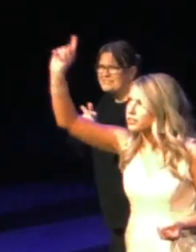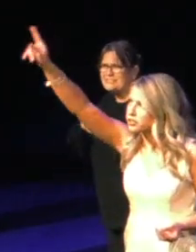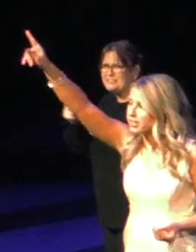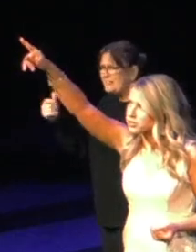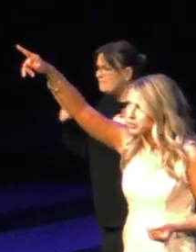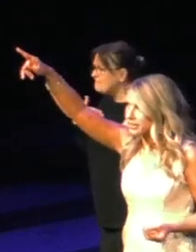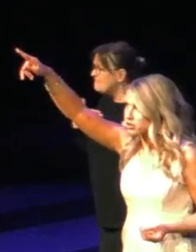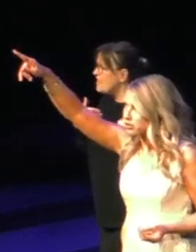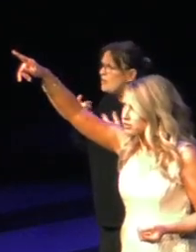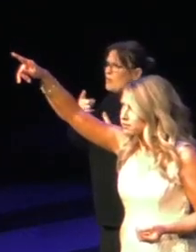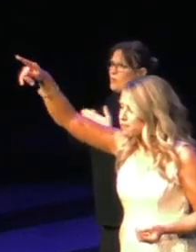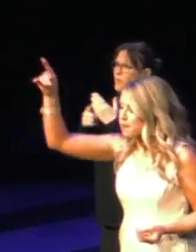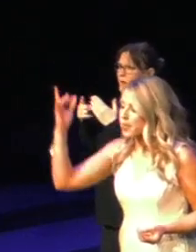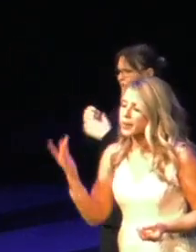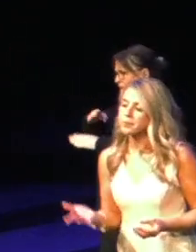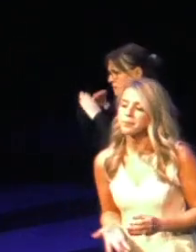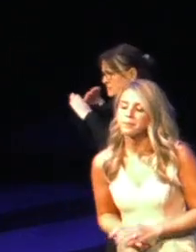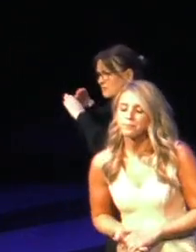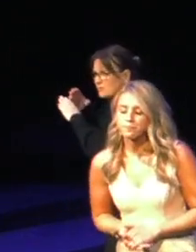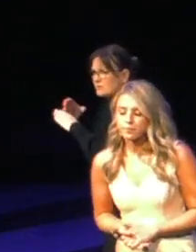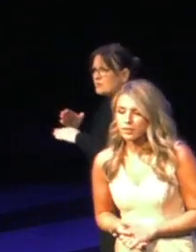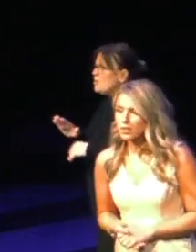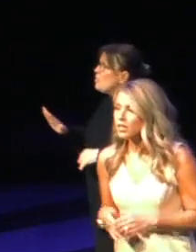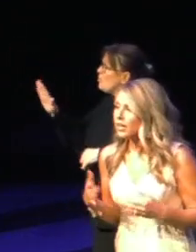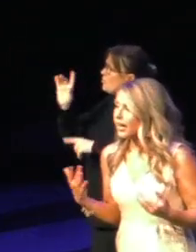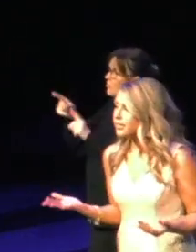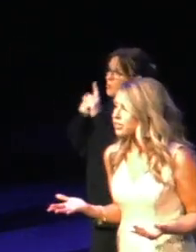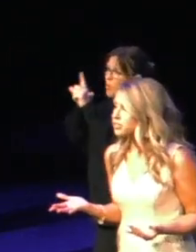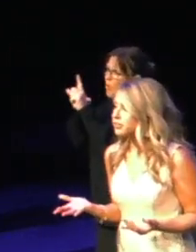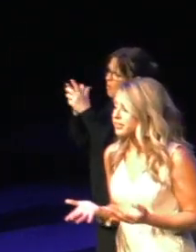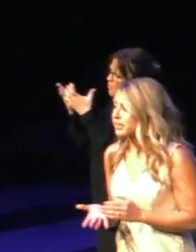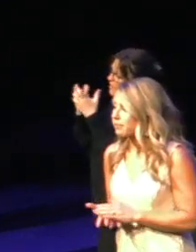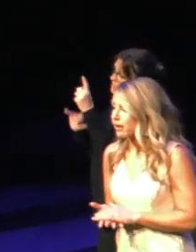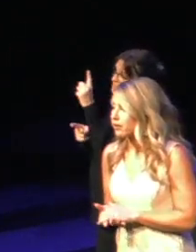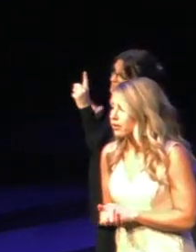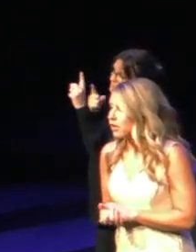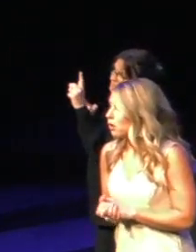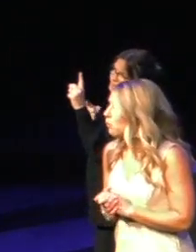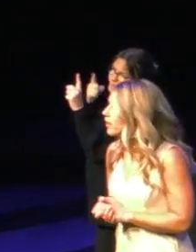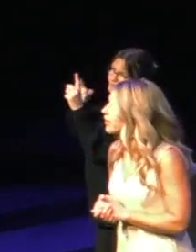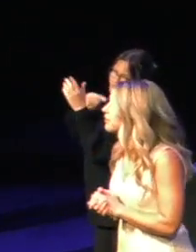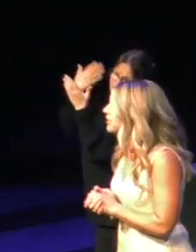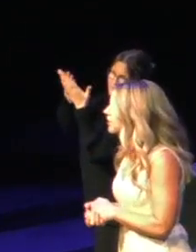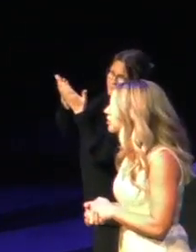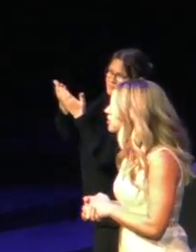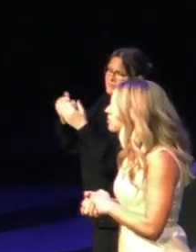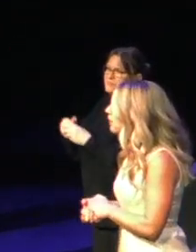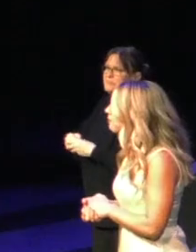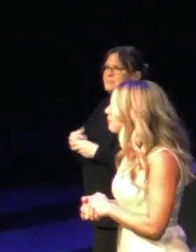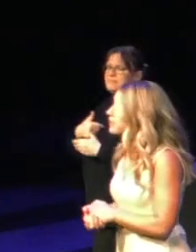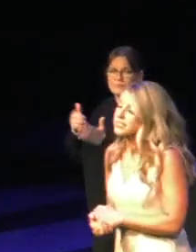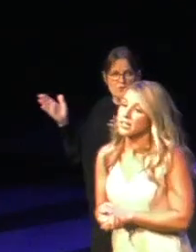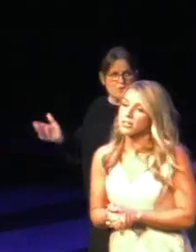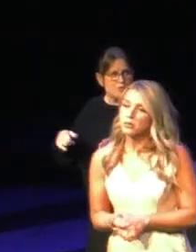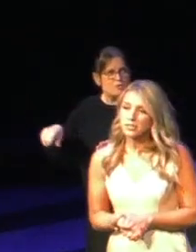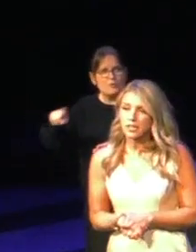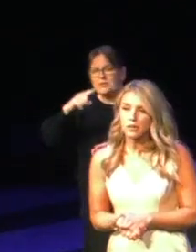you trying to reach? I encourage you to think about what limitations you might be placing on yourself